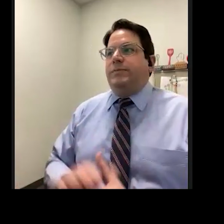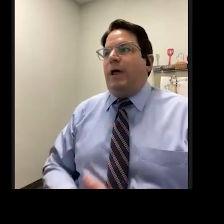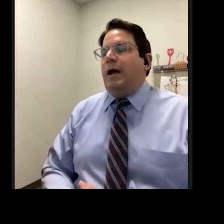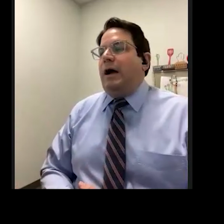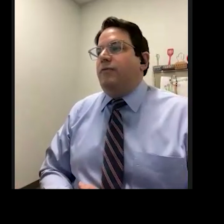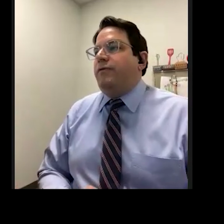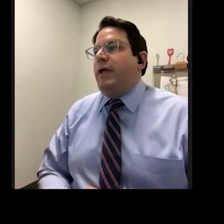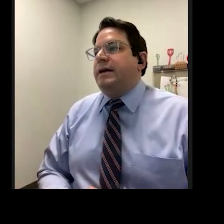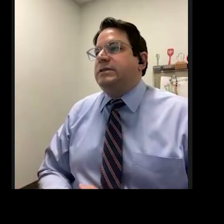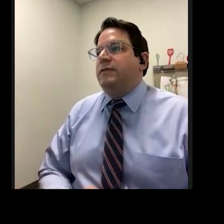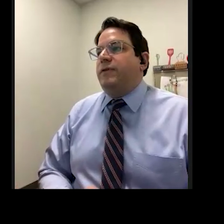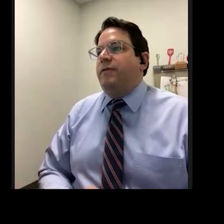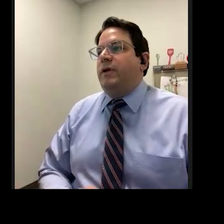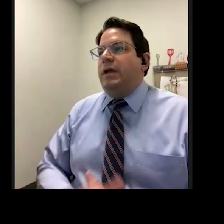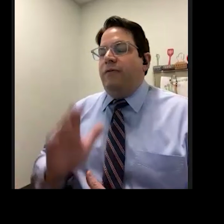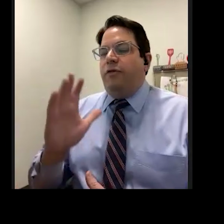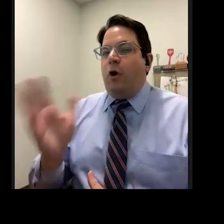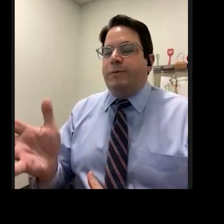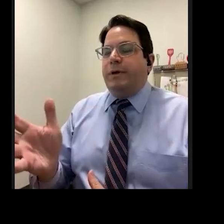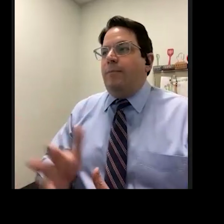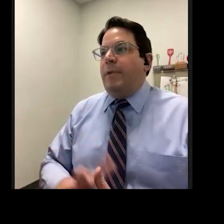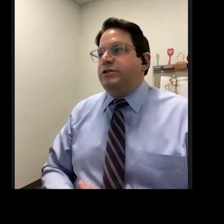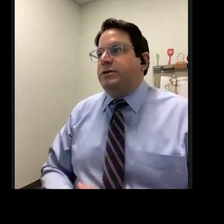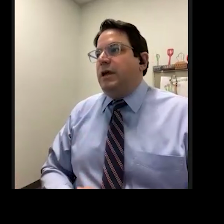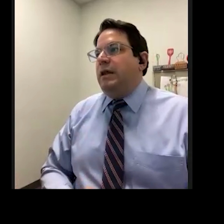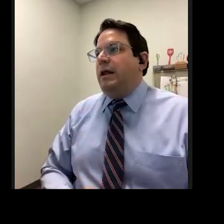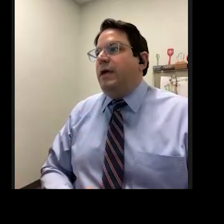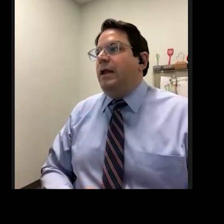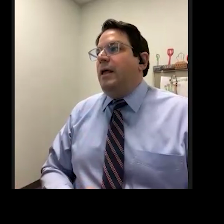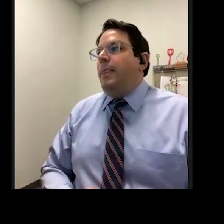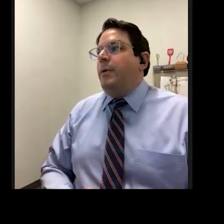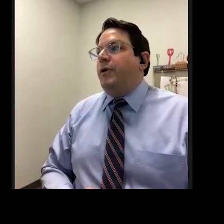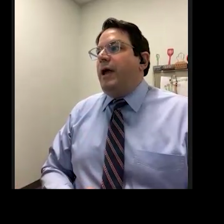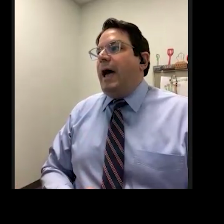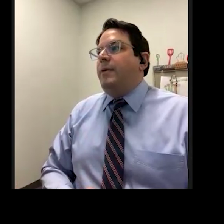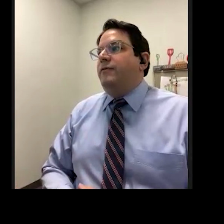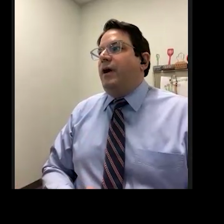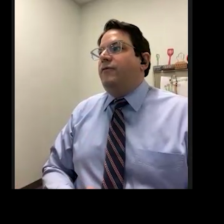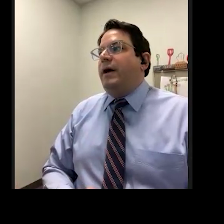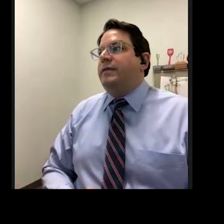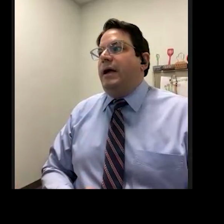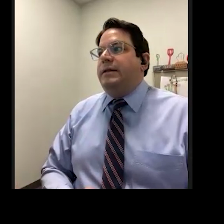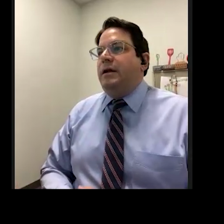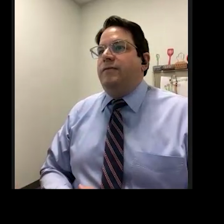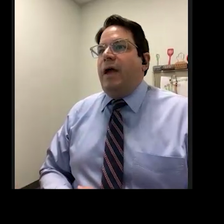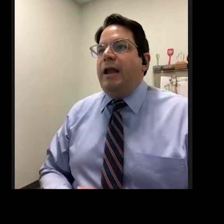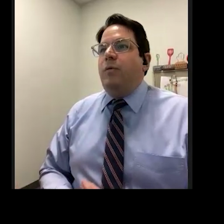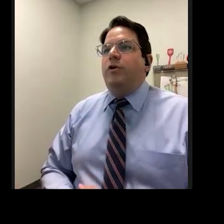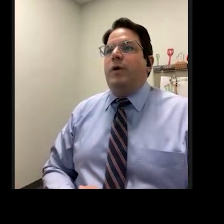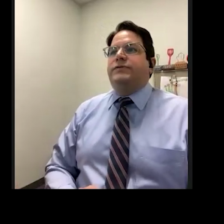Always red flags if those become mentioned in any of that. But build a habit of verifying anyone